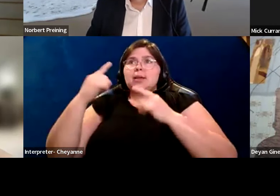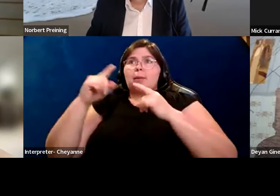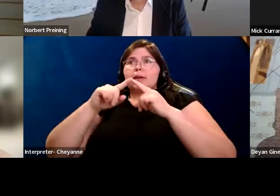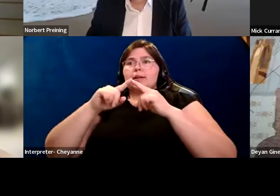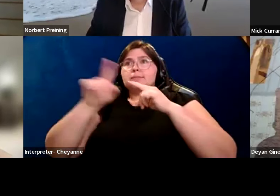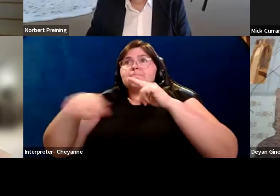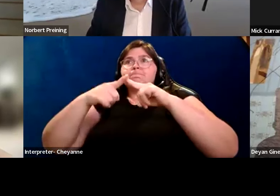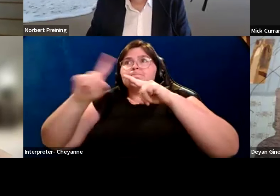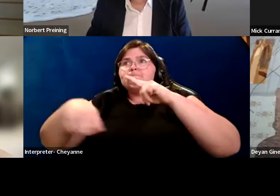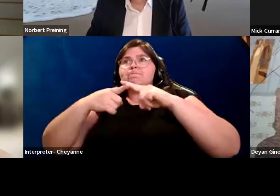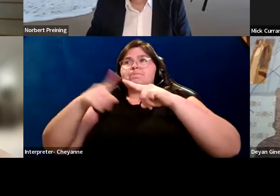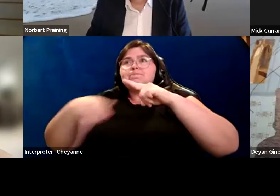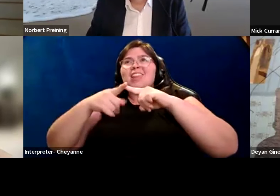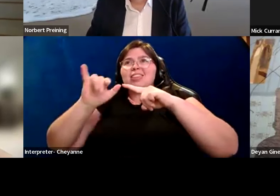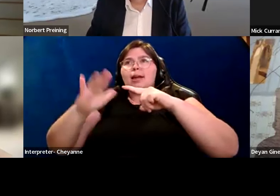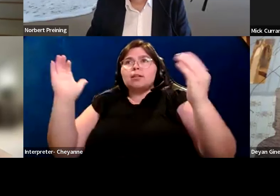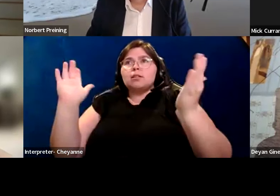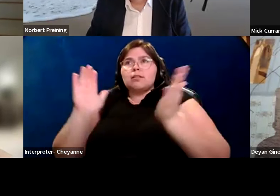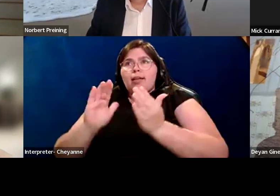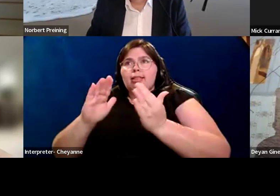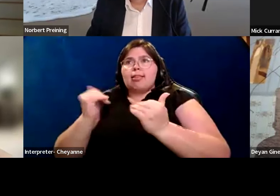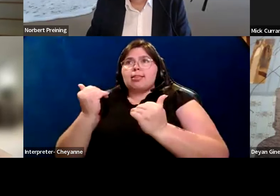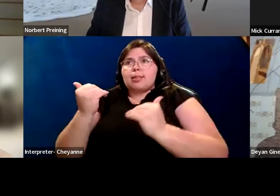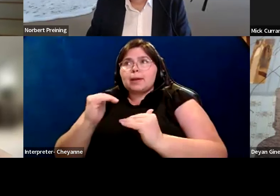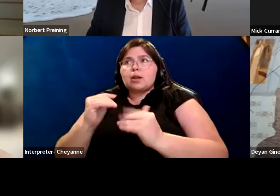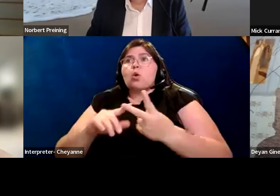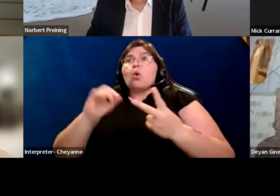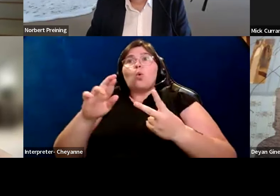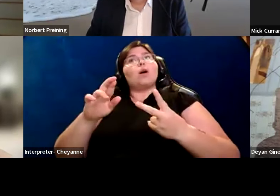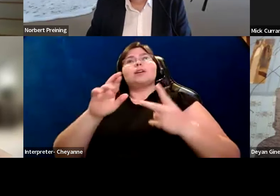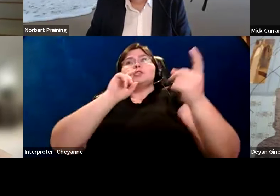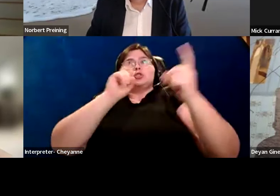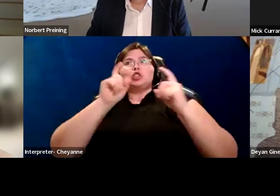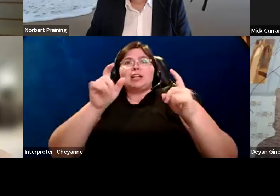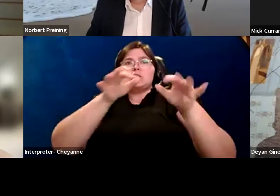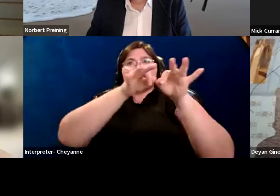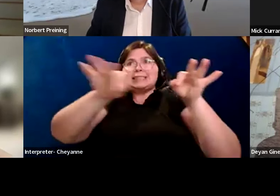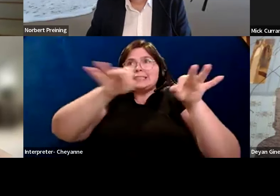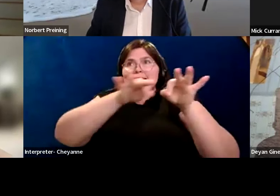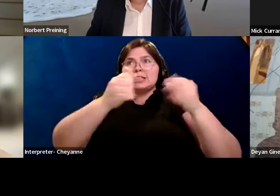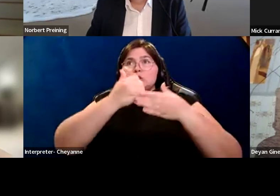Or helping them track words as they're reading along a line, for instance.